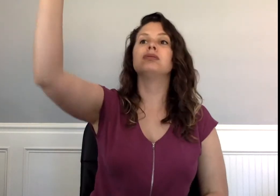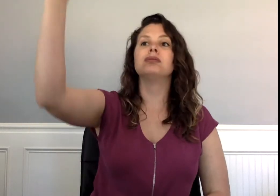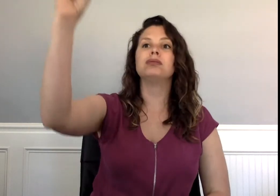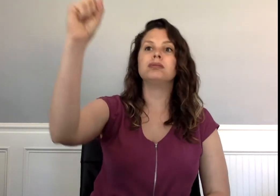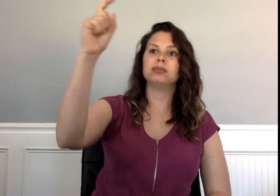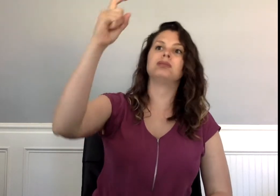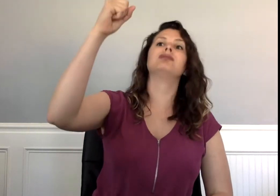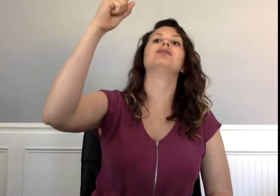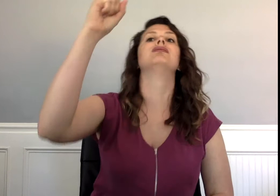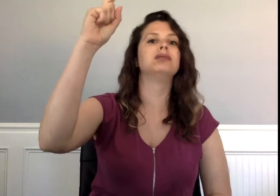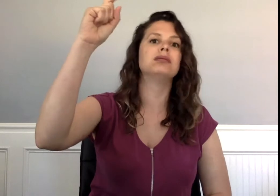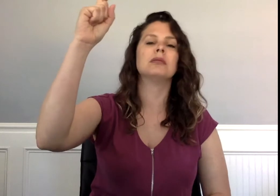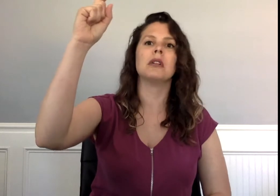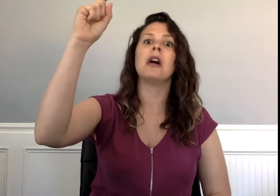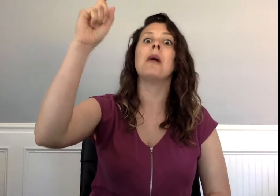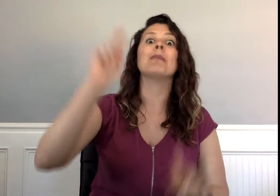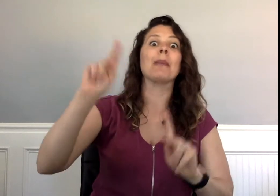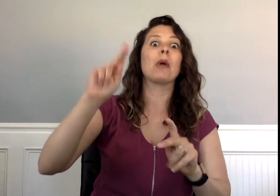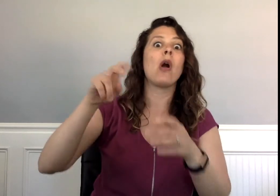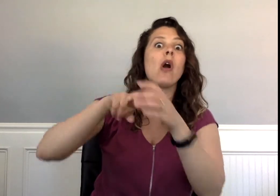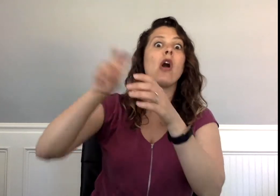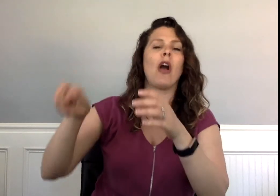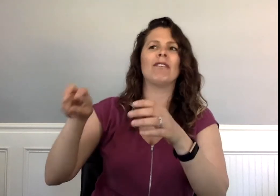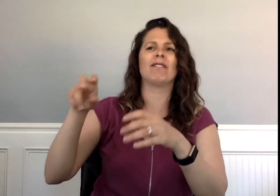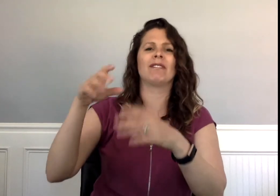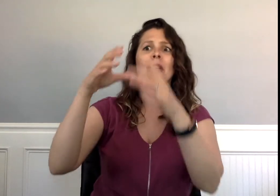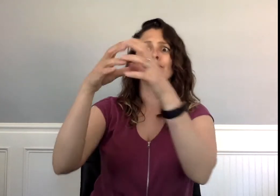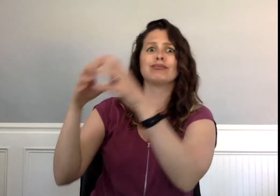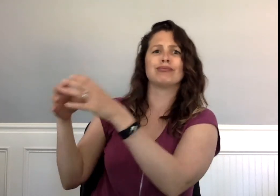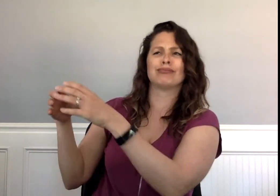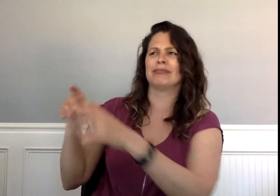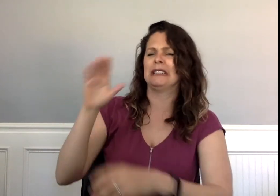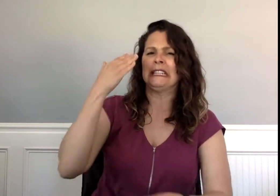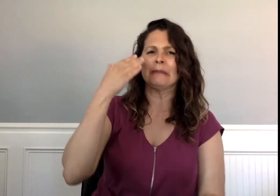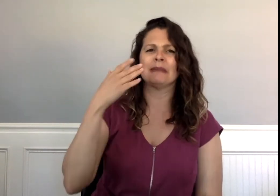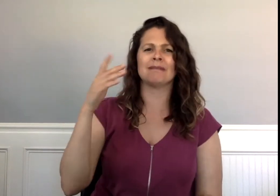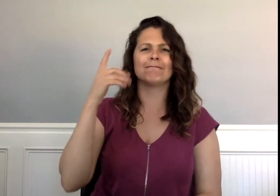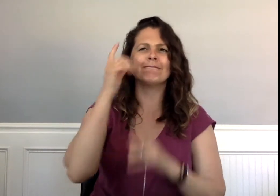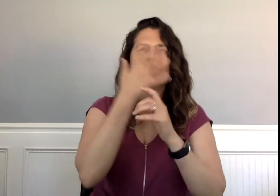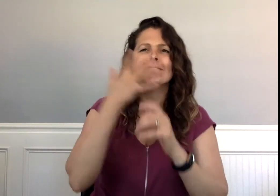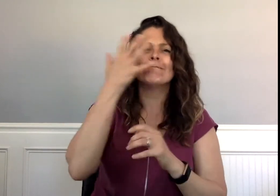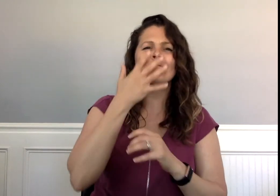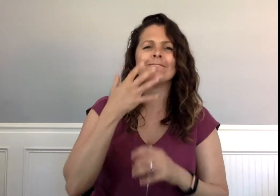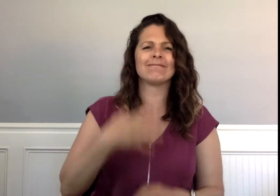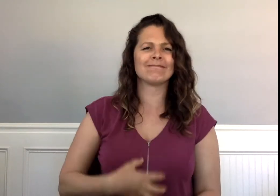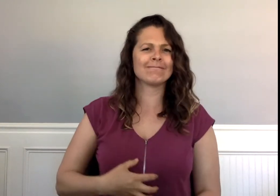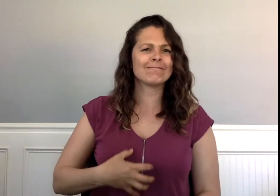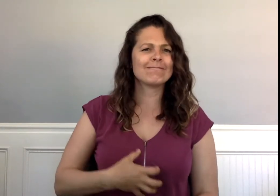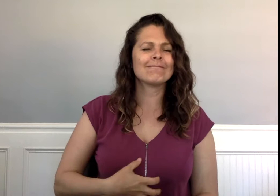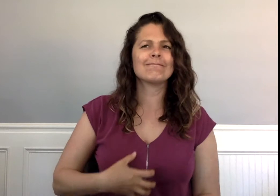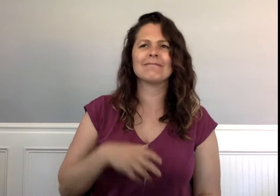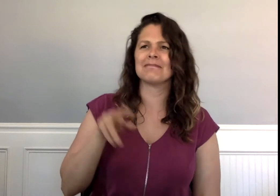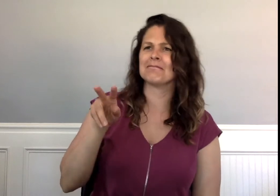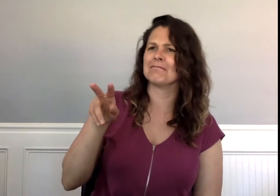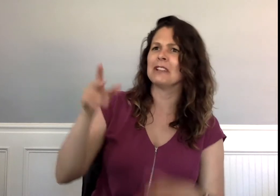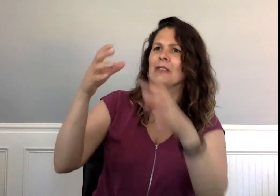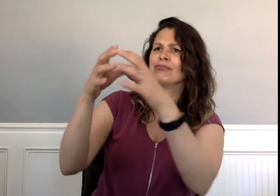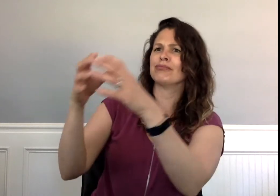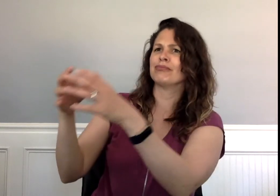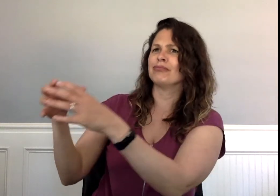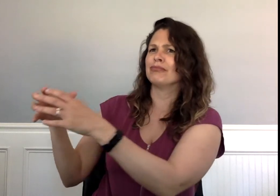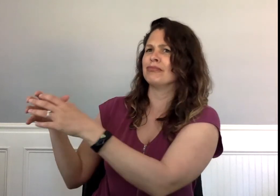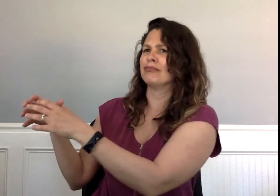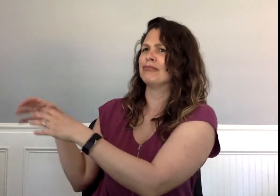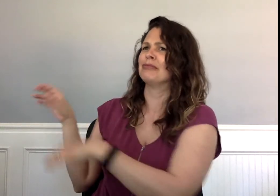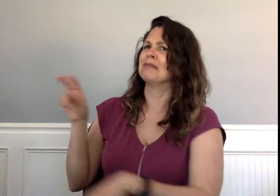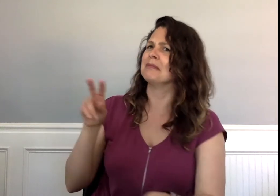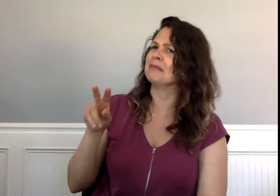The gondola pulled into the station, and a group of queasy-looking passengers disembarked.